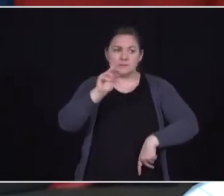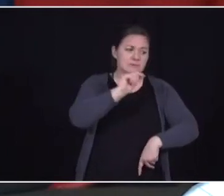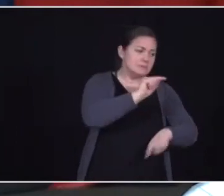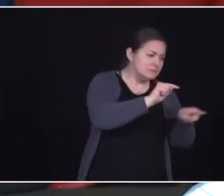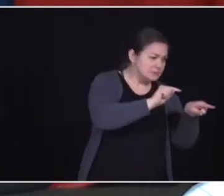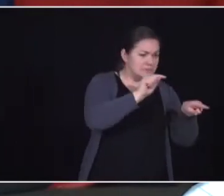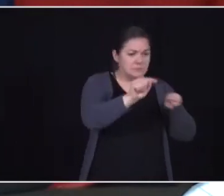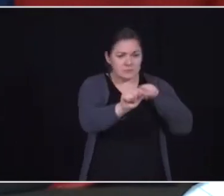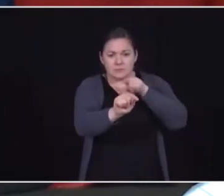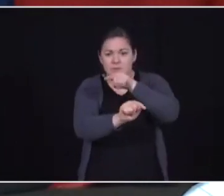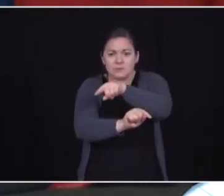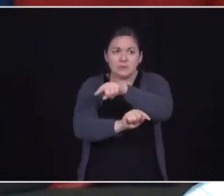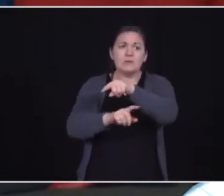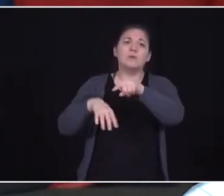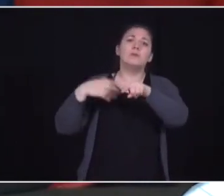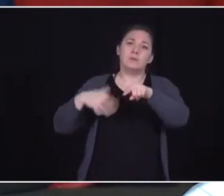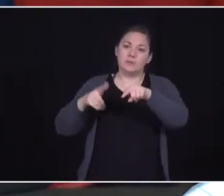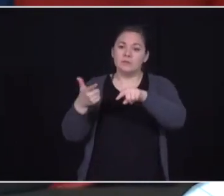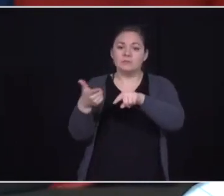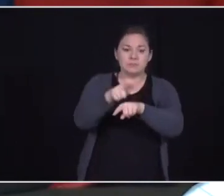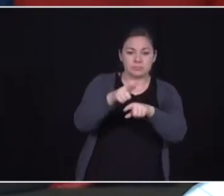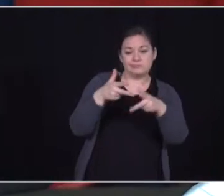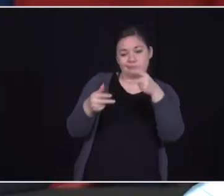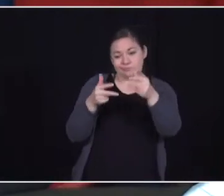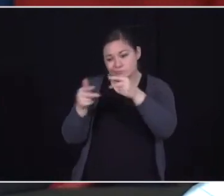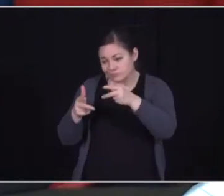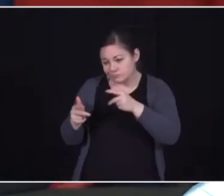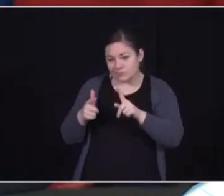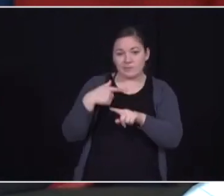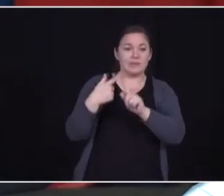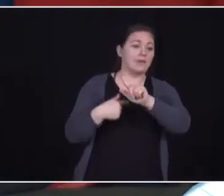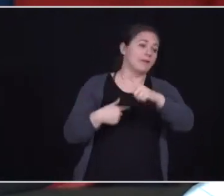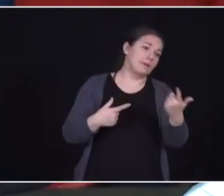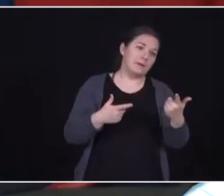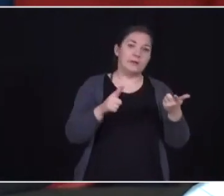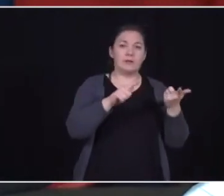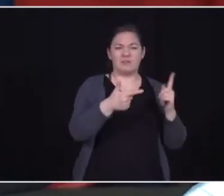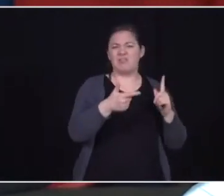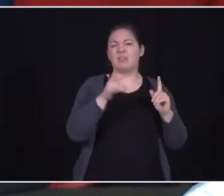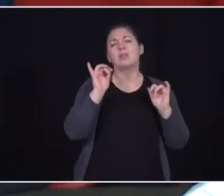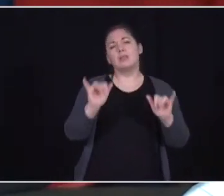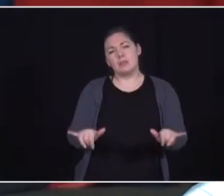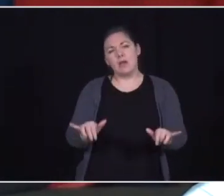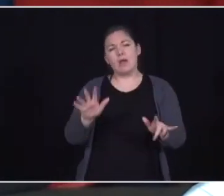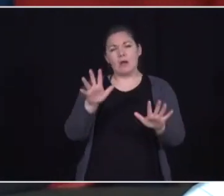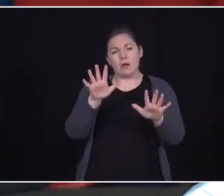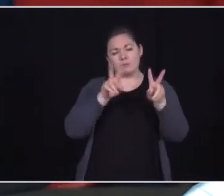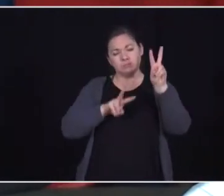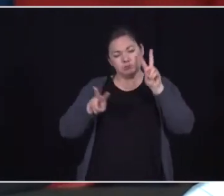Doctor Smith will get his vaccine or Dr. Hyer or Doctoroff E. But it will be the populations and the